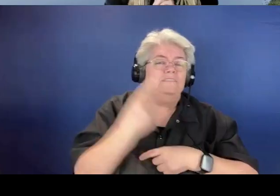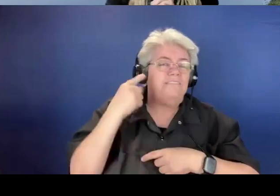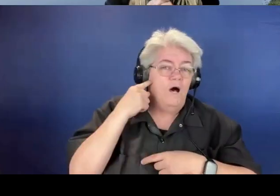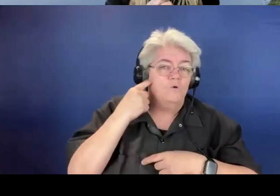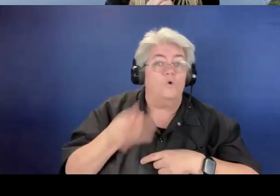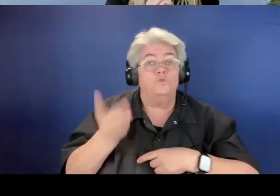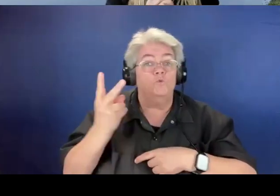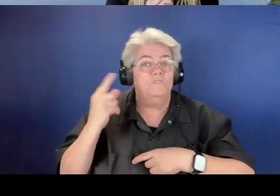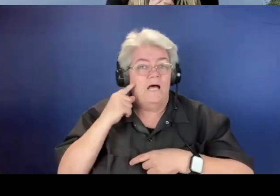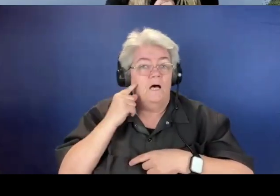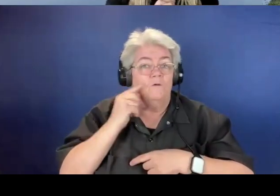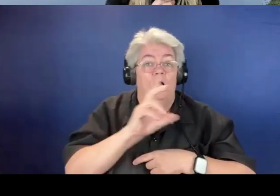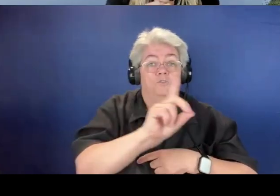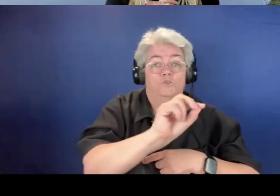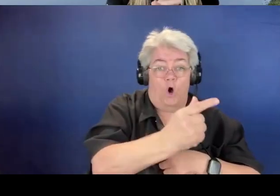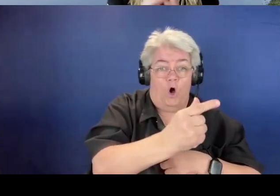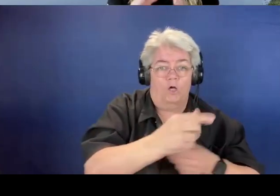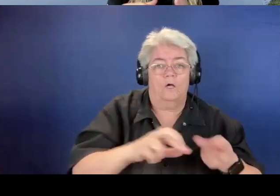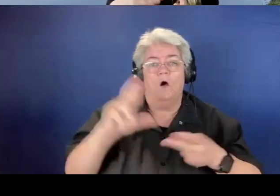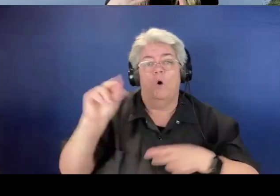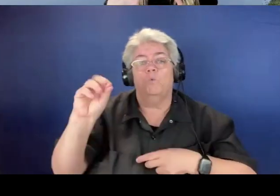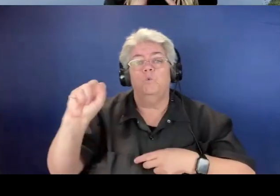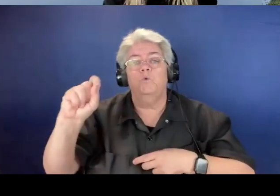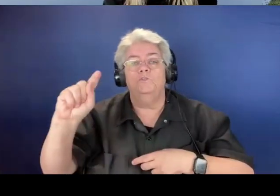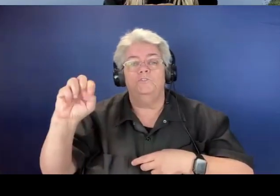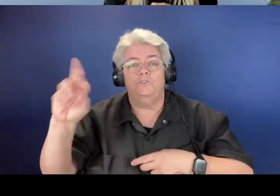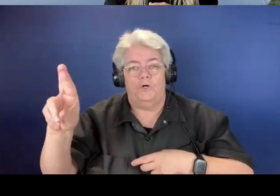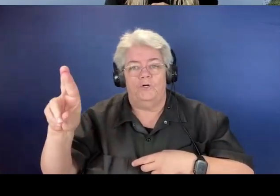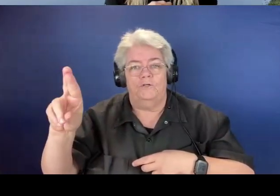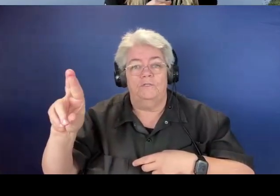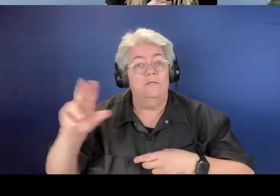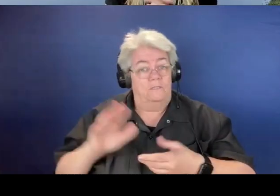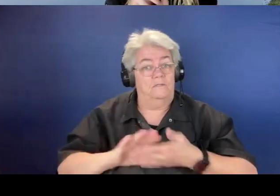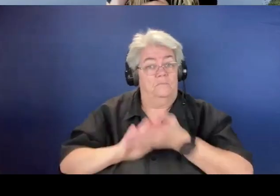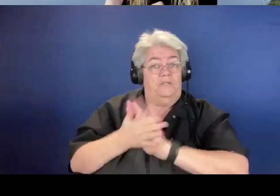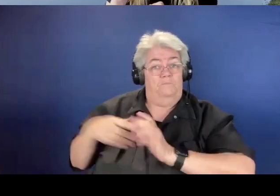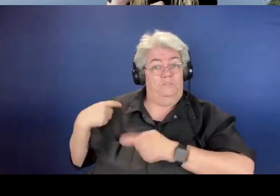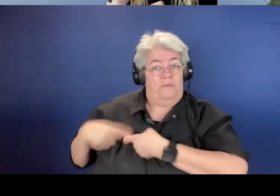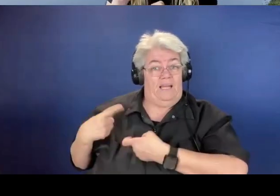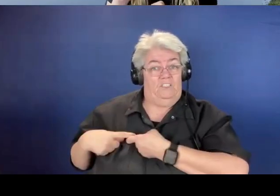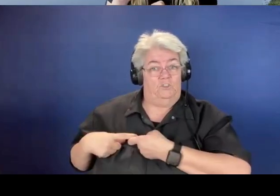This would violate that task if you just change it into Spanish because dog one